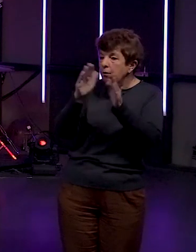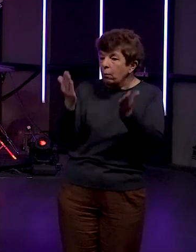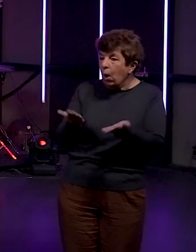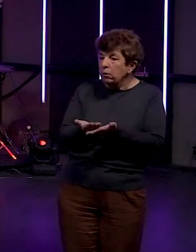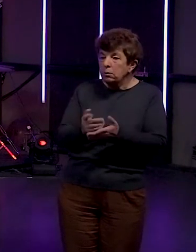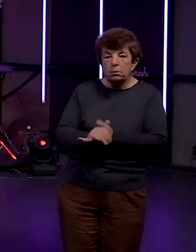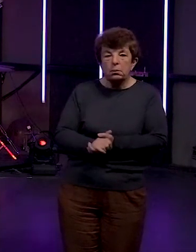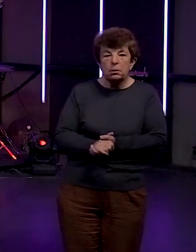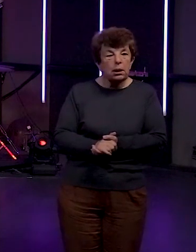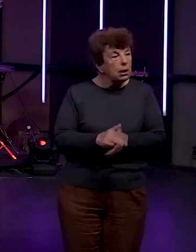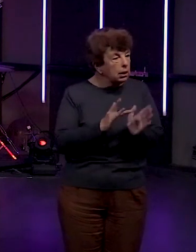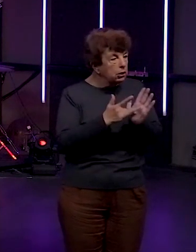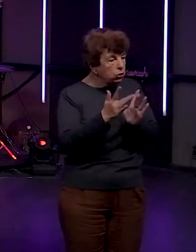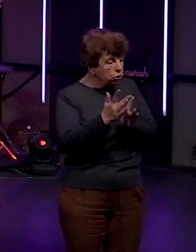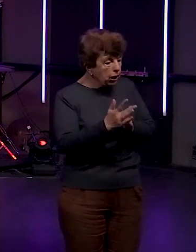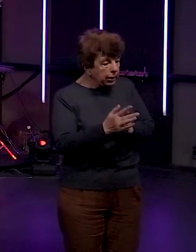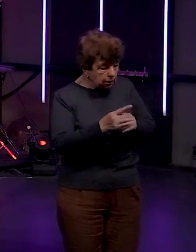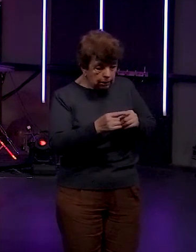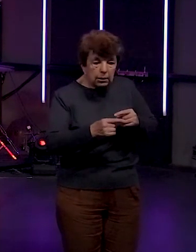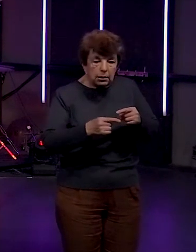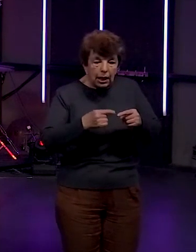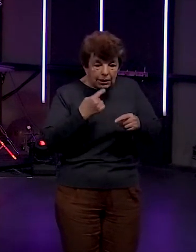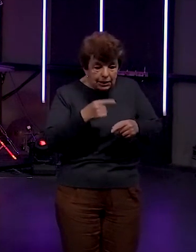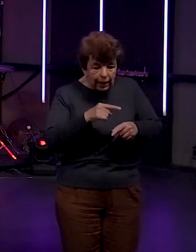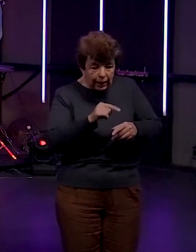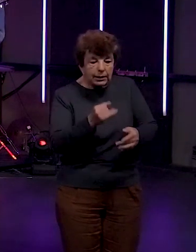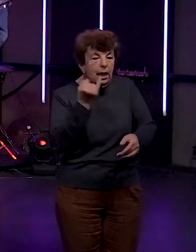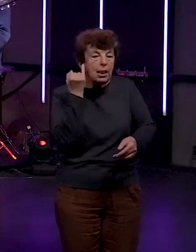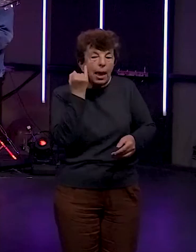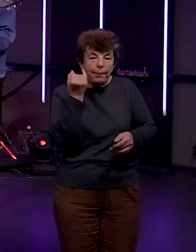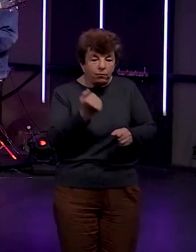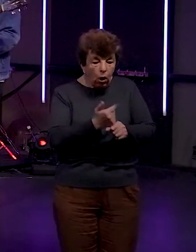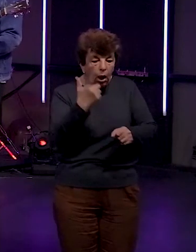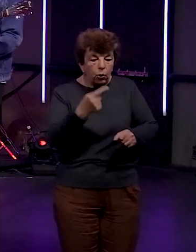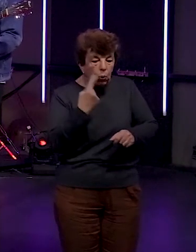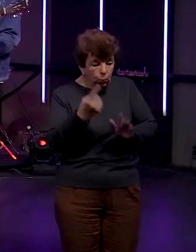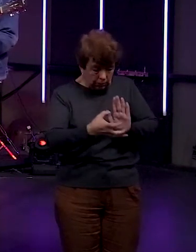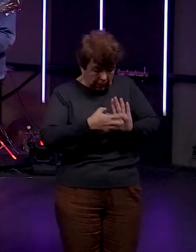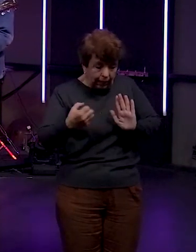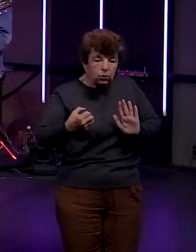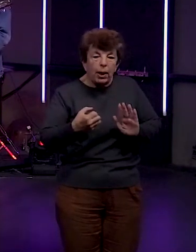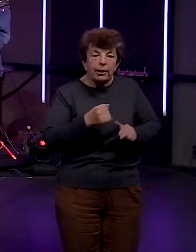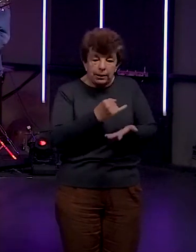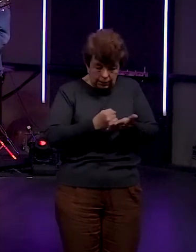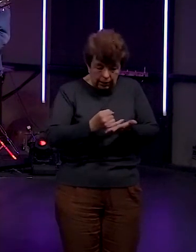Jesus is described as the Lamb of God who takes away the sin of the world.